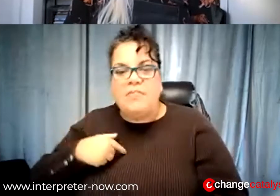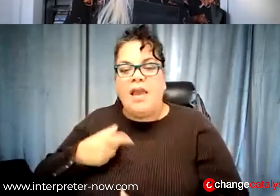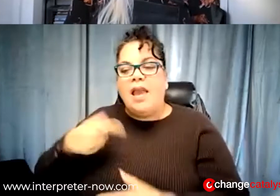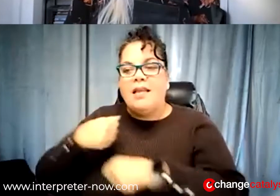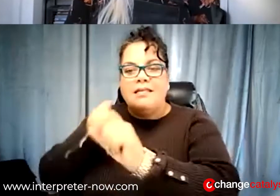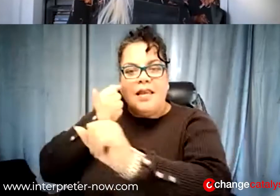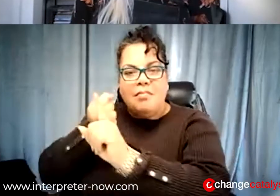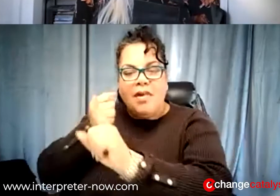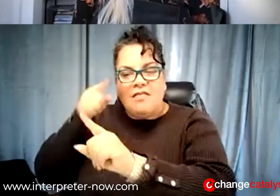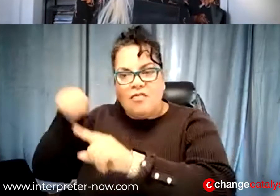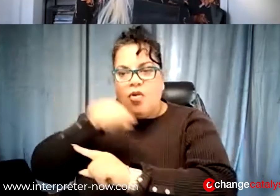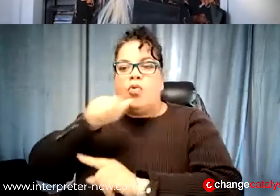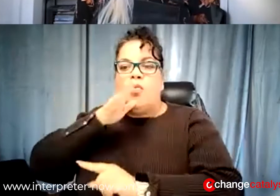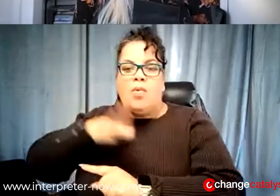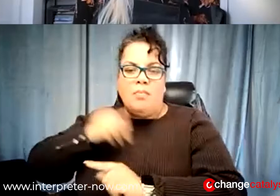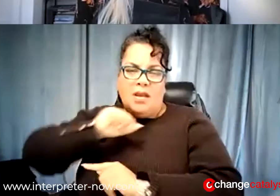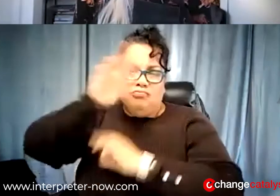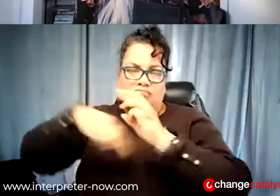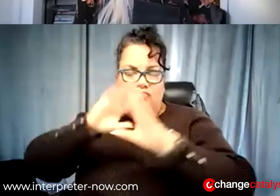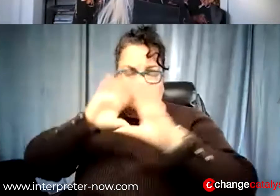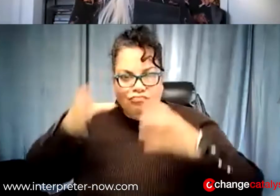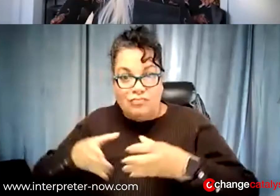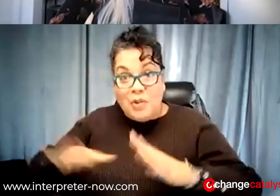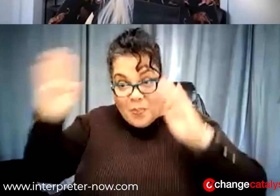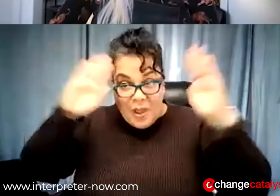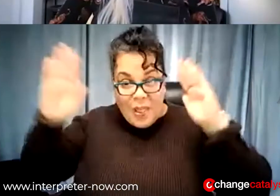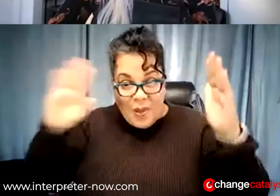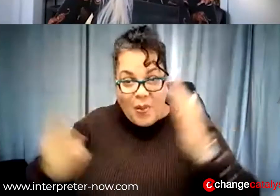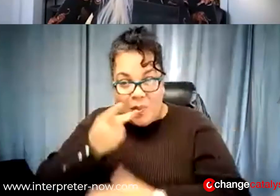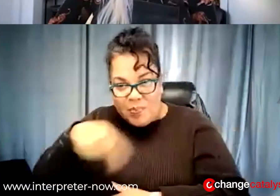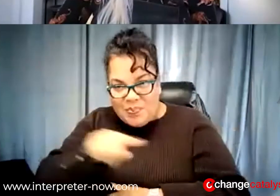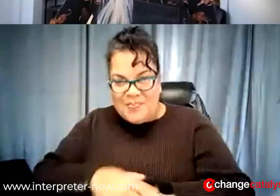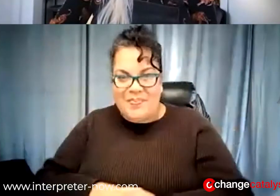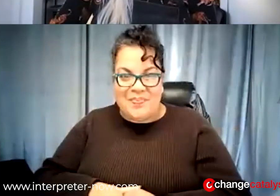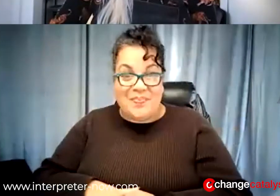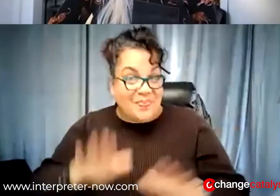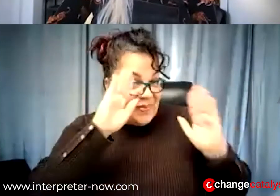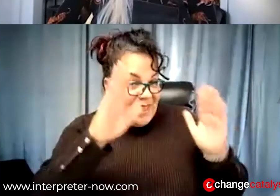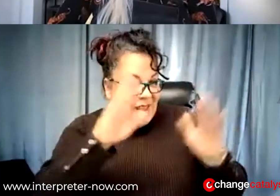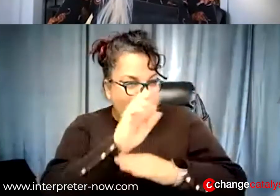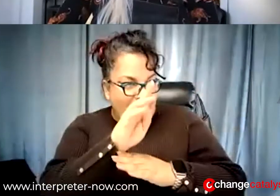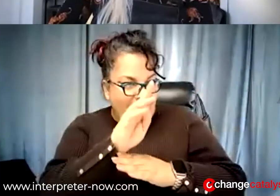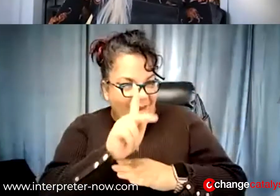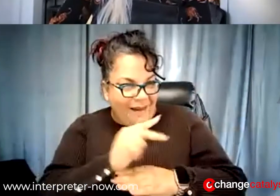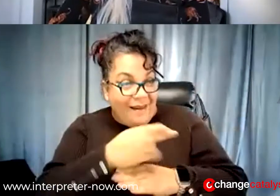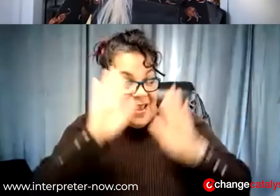So hello, you two. How are you? Hello! Good. Happy to be here.